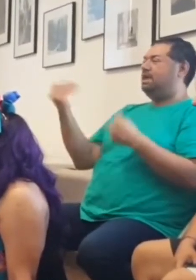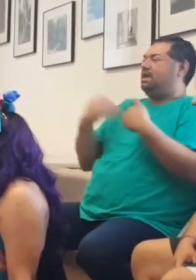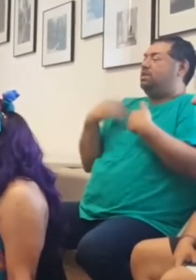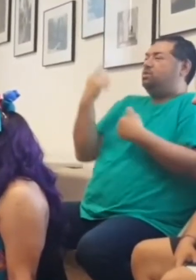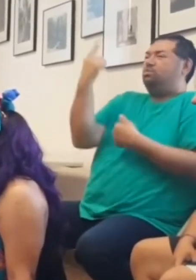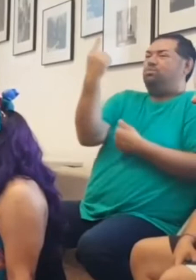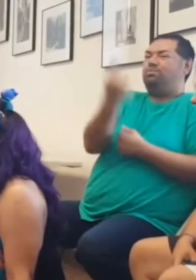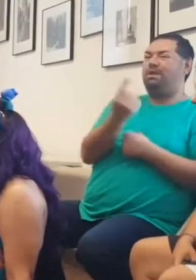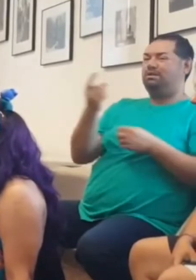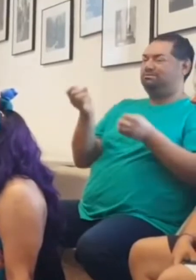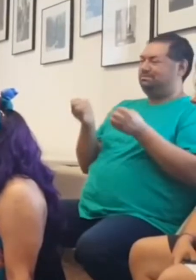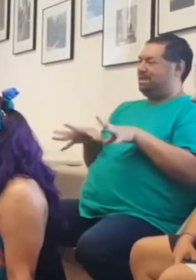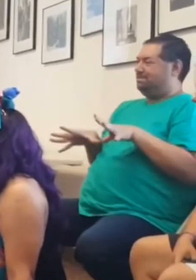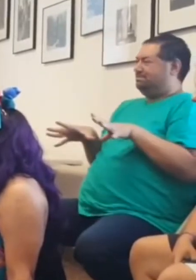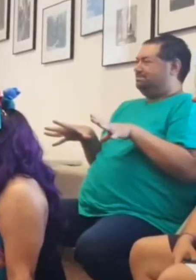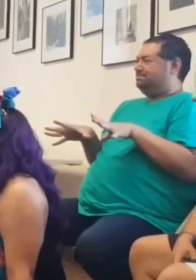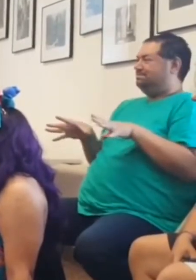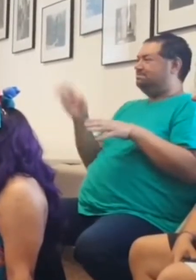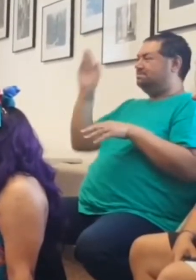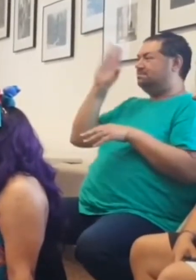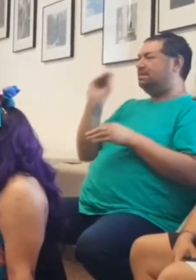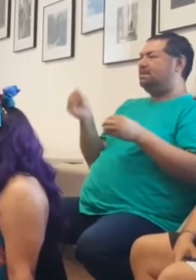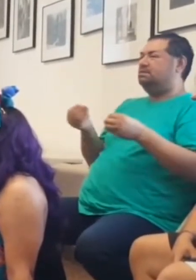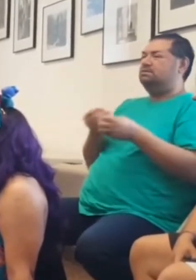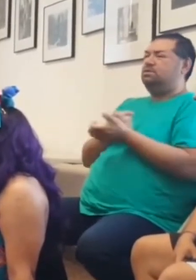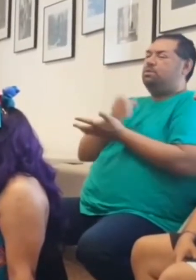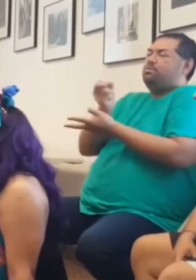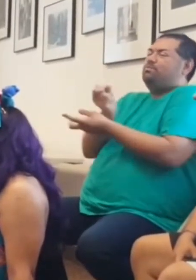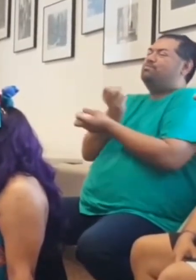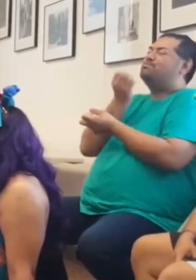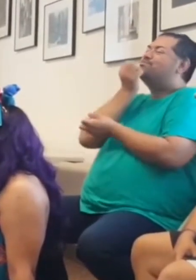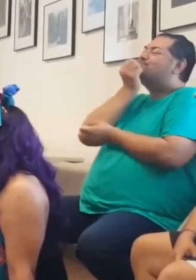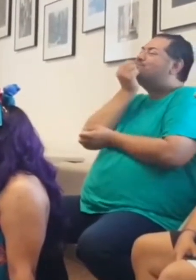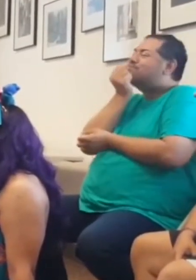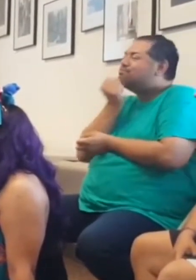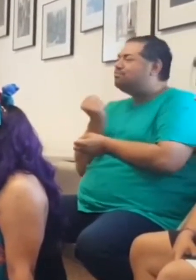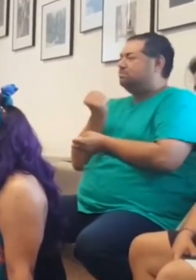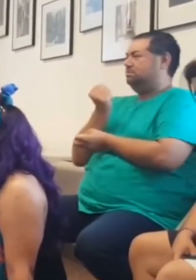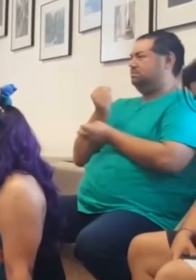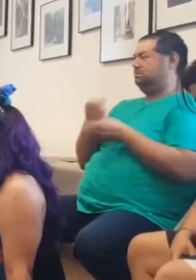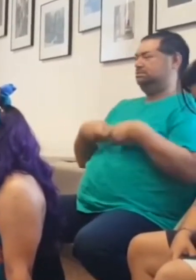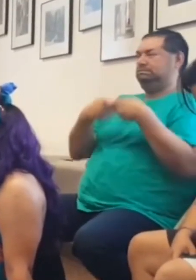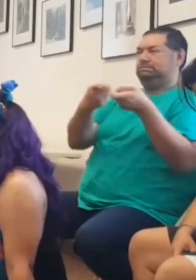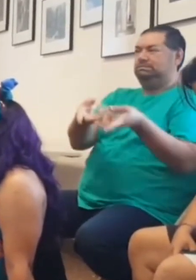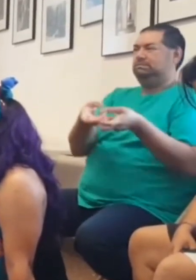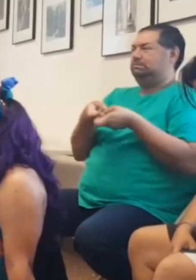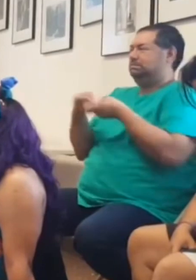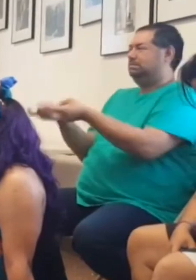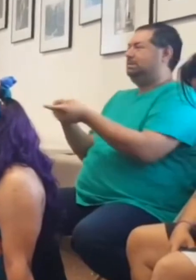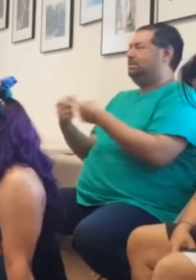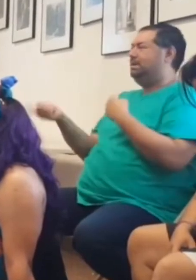left. His most prized possessions had been given away, yet he was very happy.